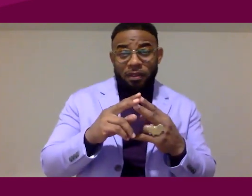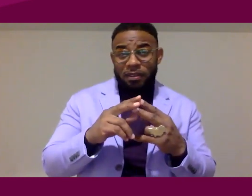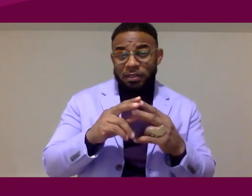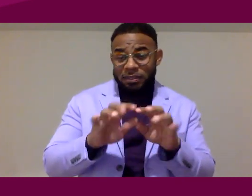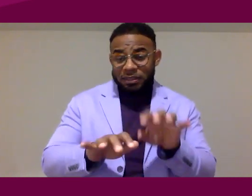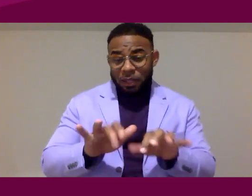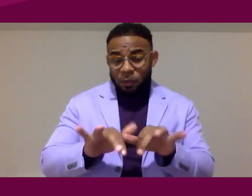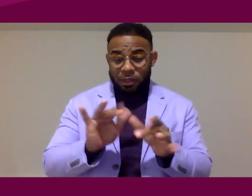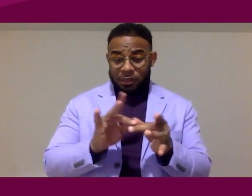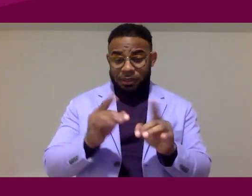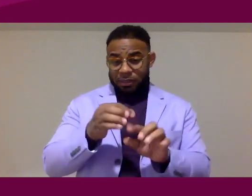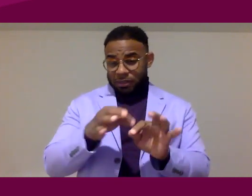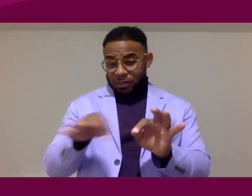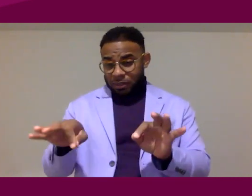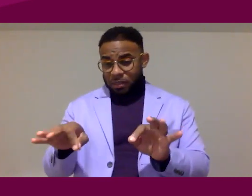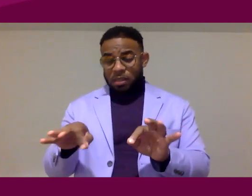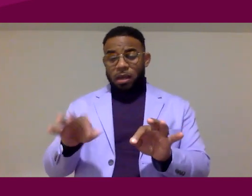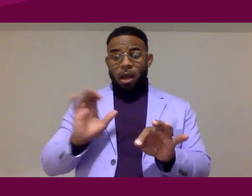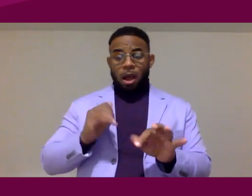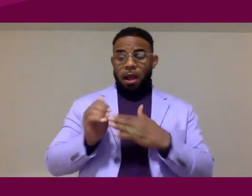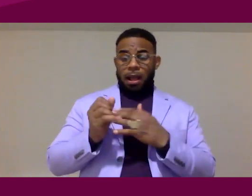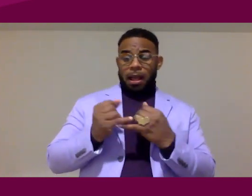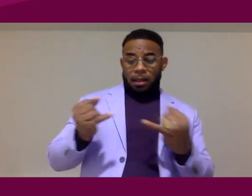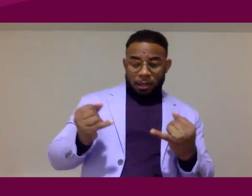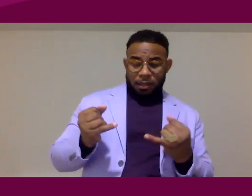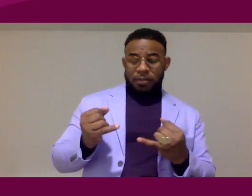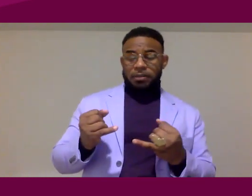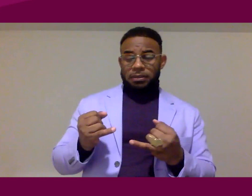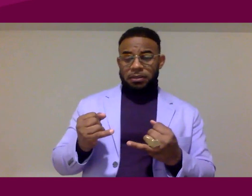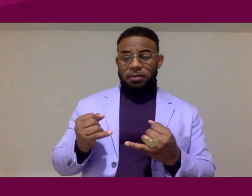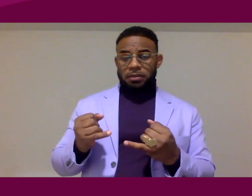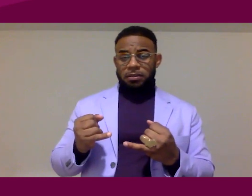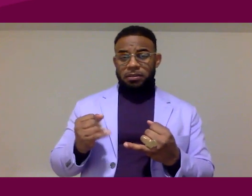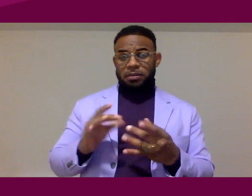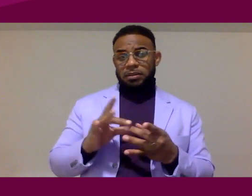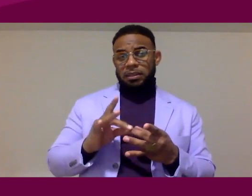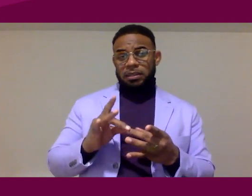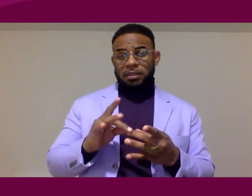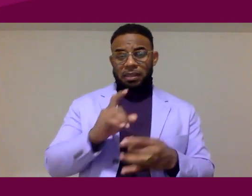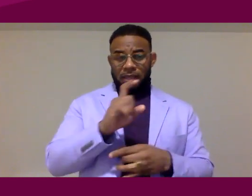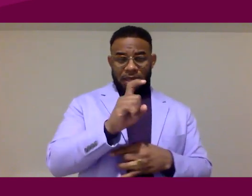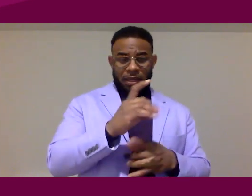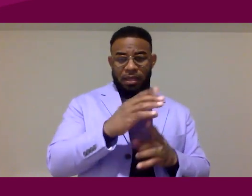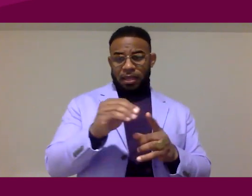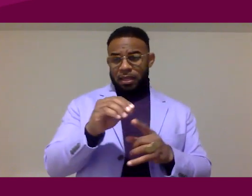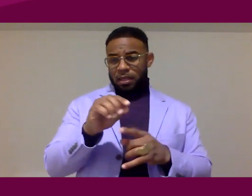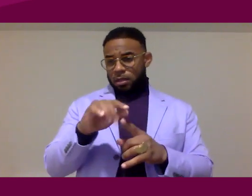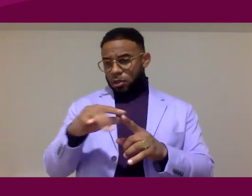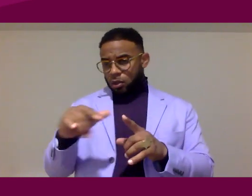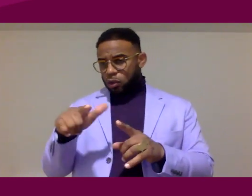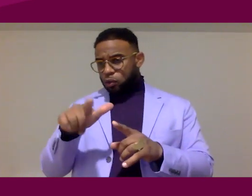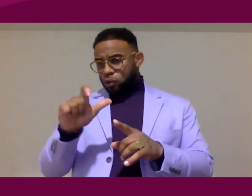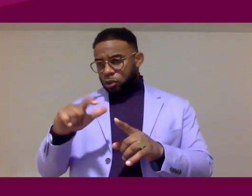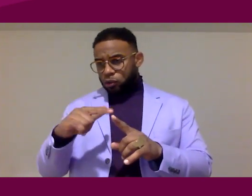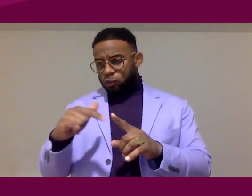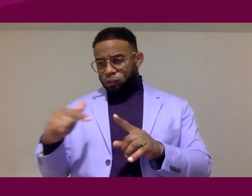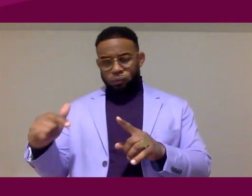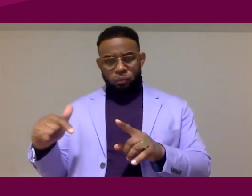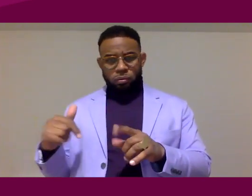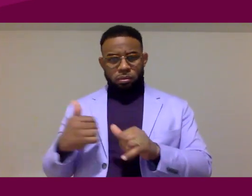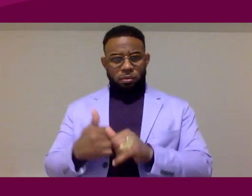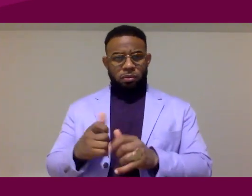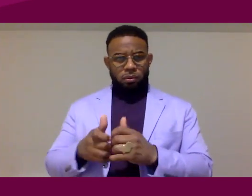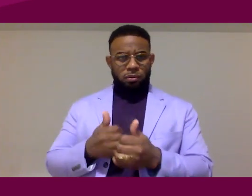We can say, "WCAG guidelines say X, and so you should do the following to comply."